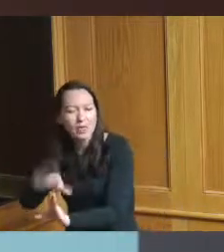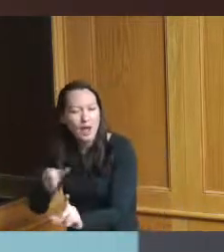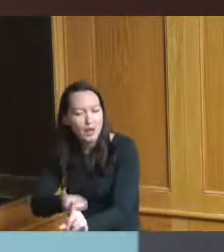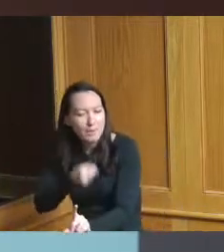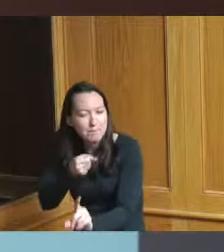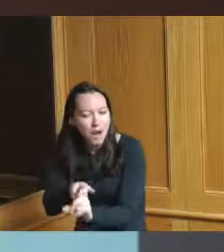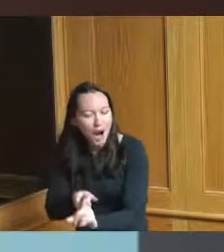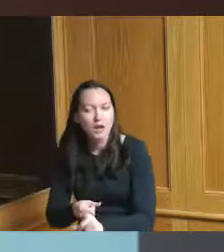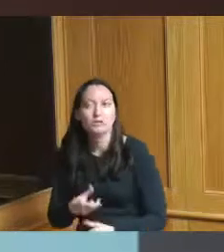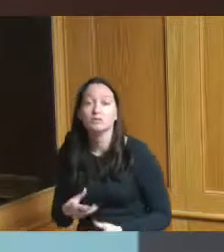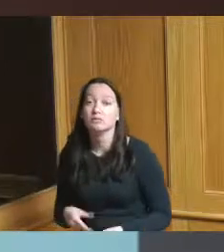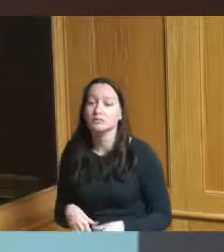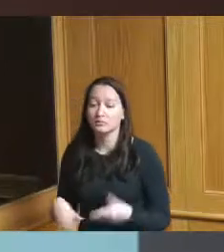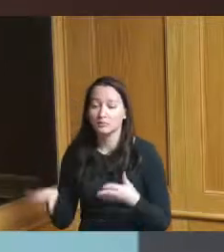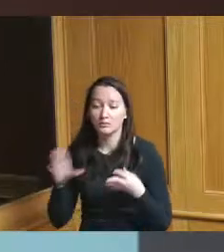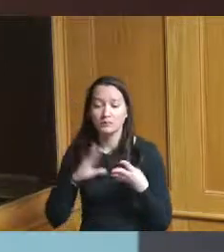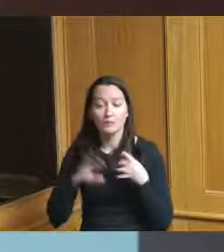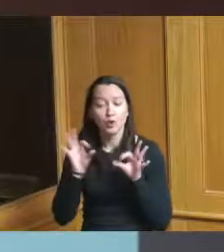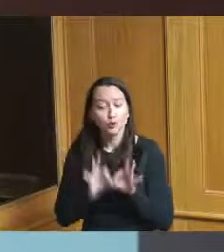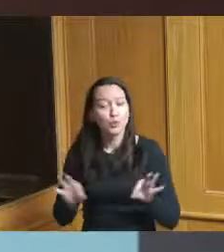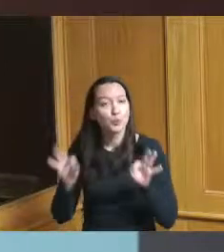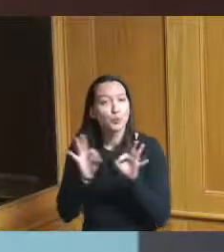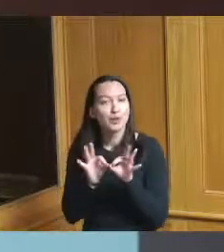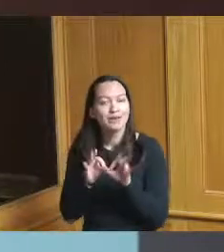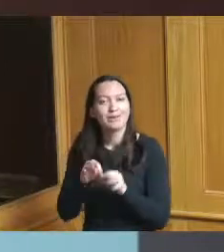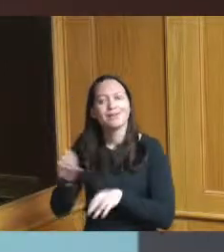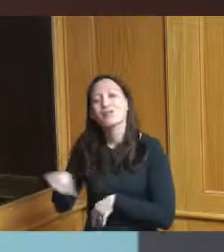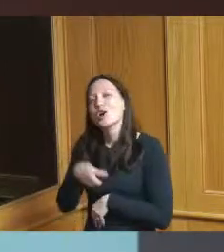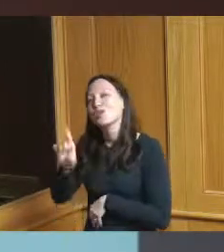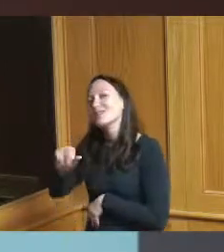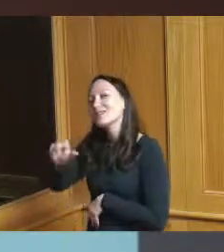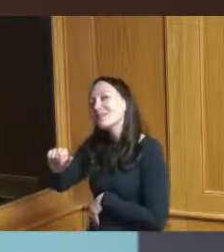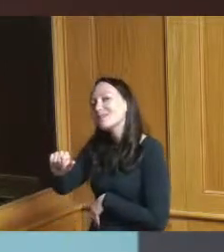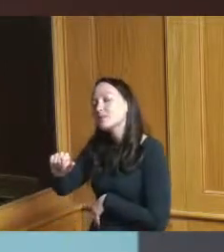it will be important to seek out alternative data sets that will speak to the potential long-term